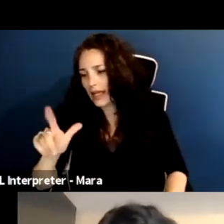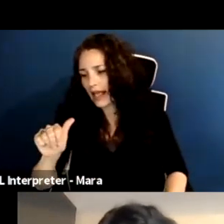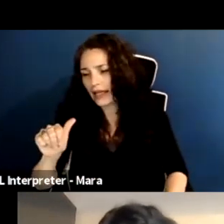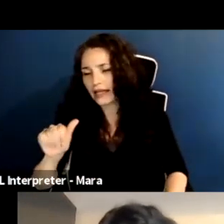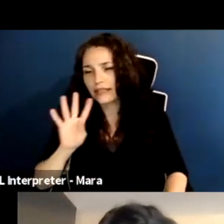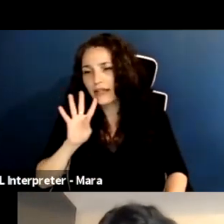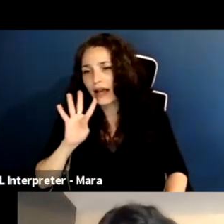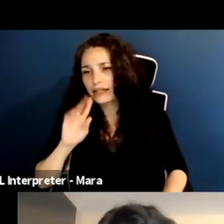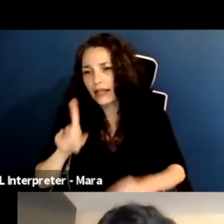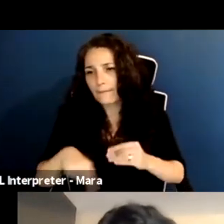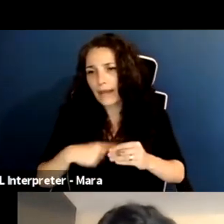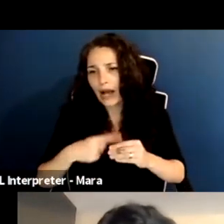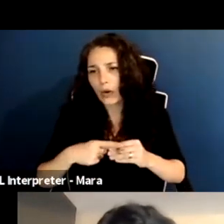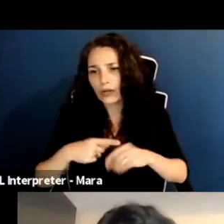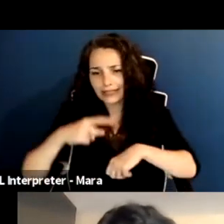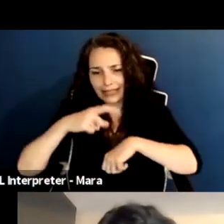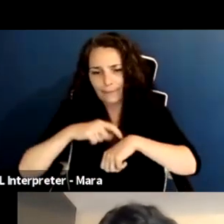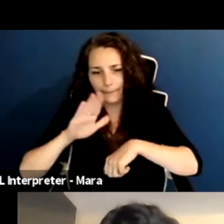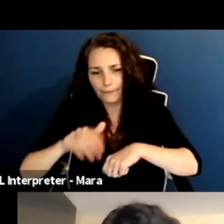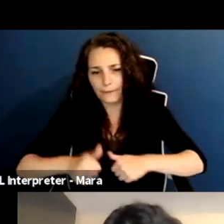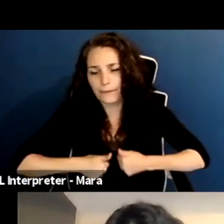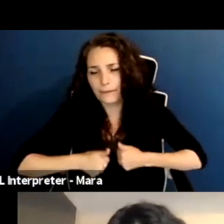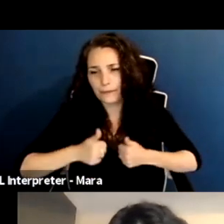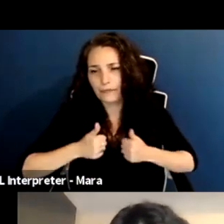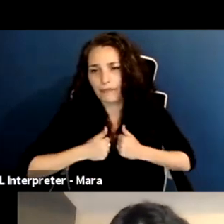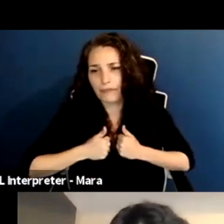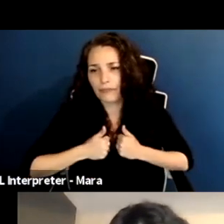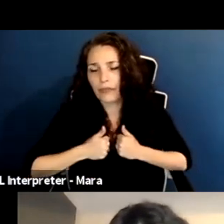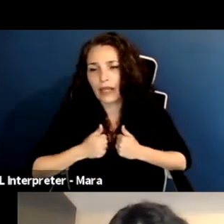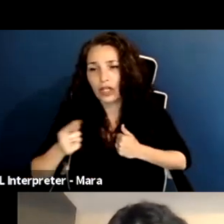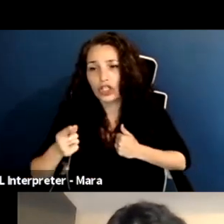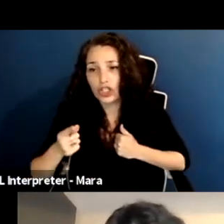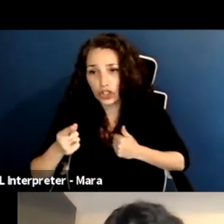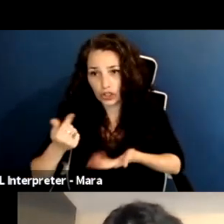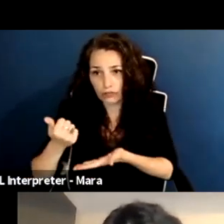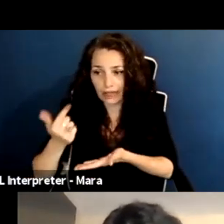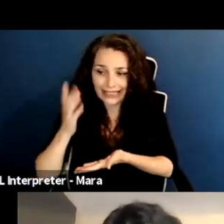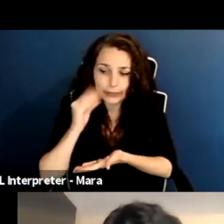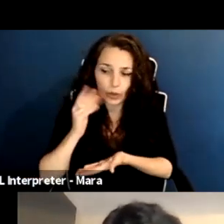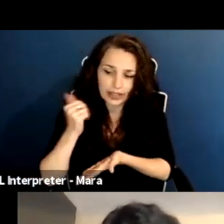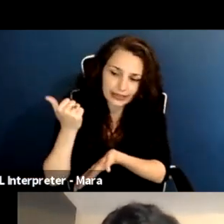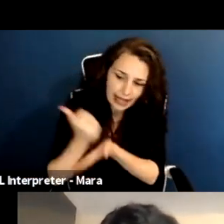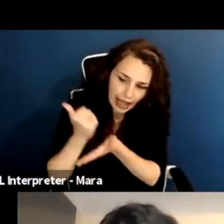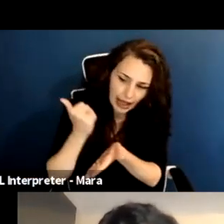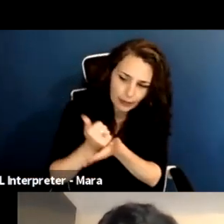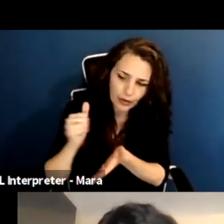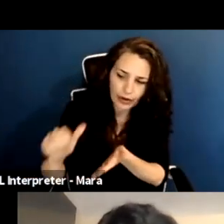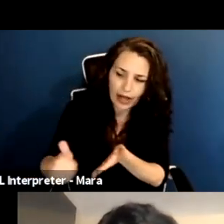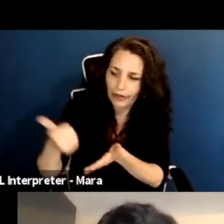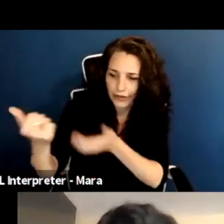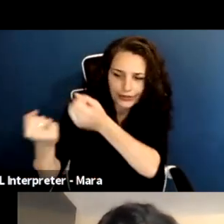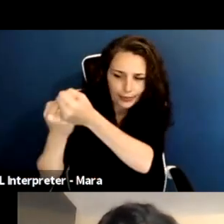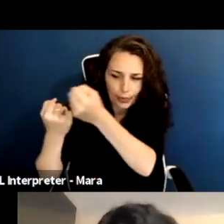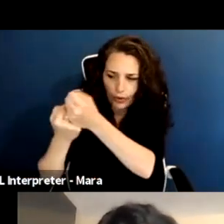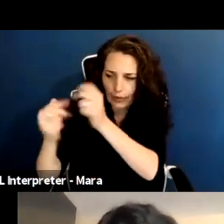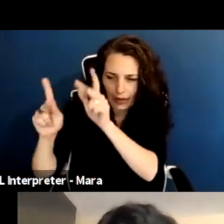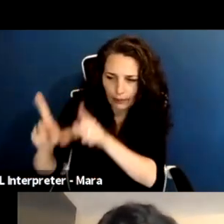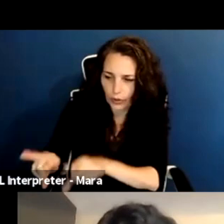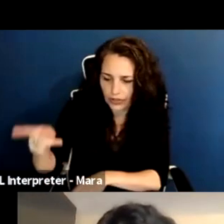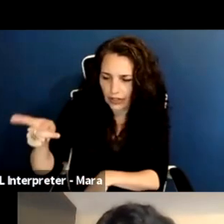at a time in her life she was helped or supported by something or someone that gave her that chance.